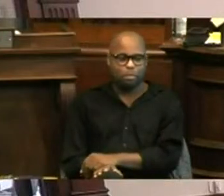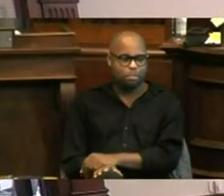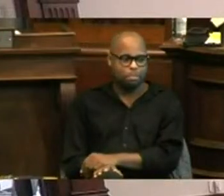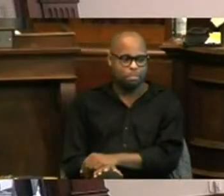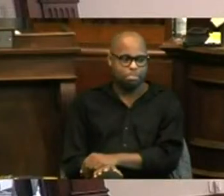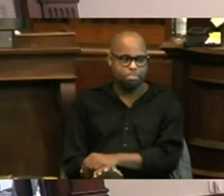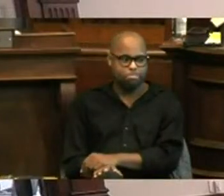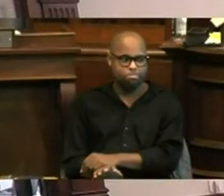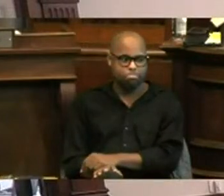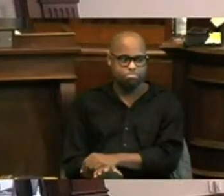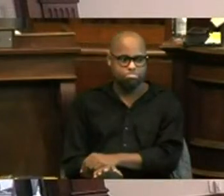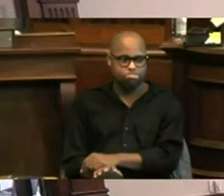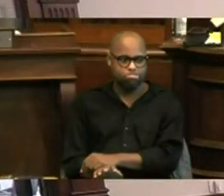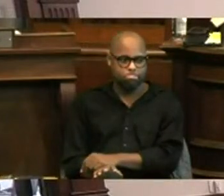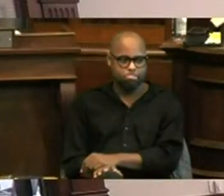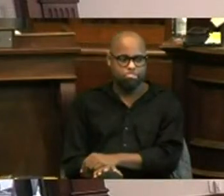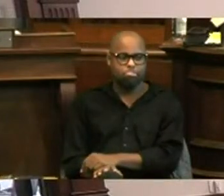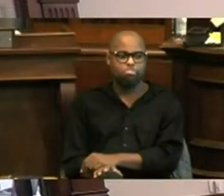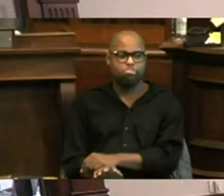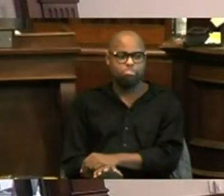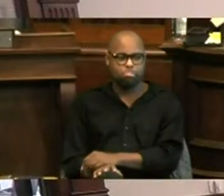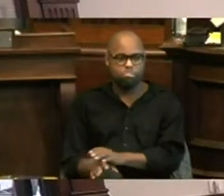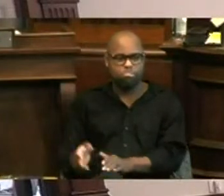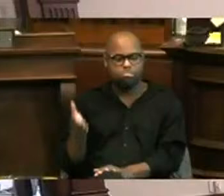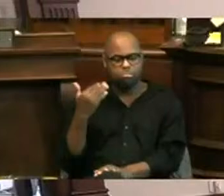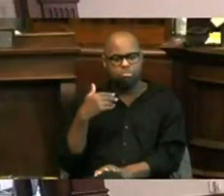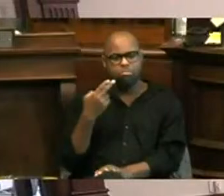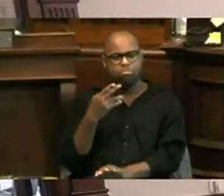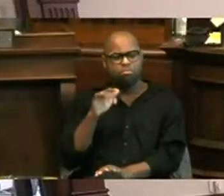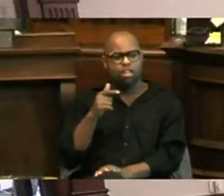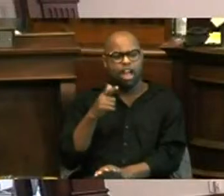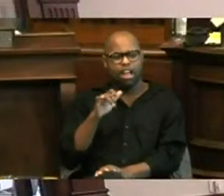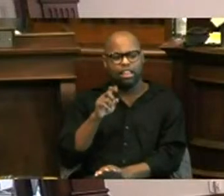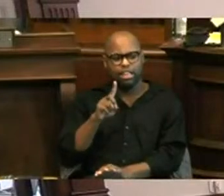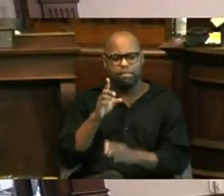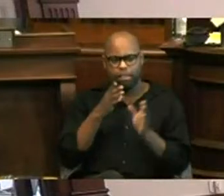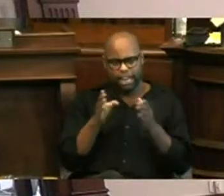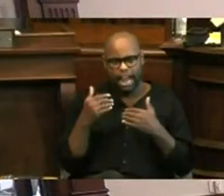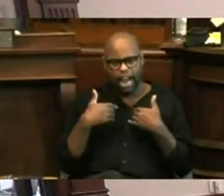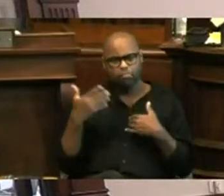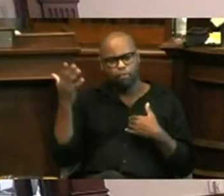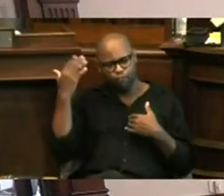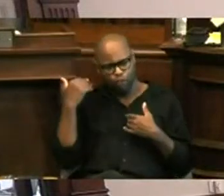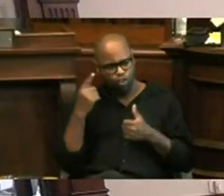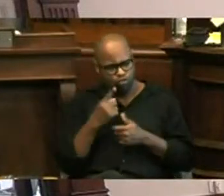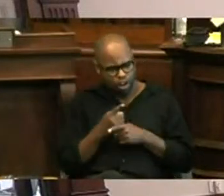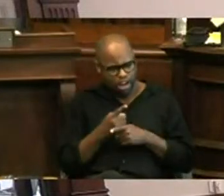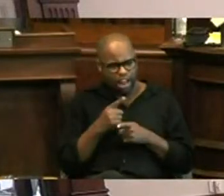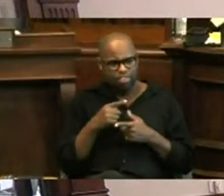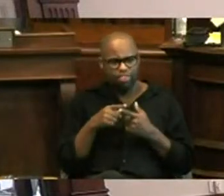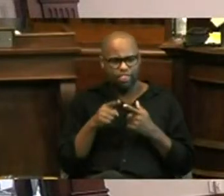Hello, Council member. So I it was kind of my understanding